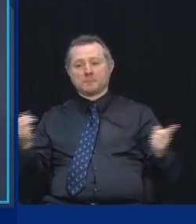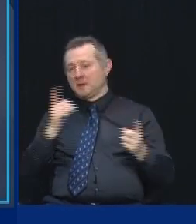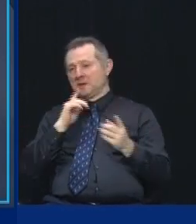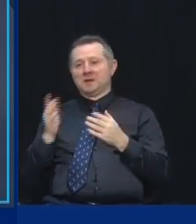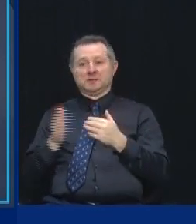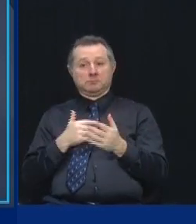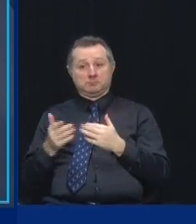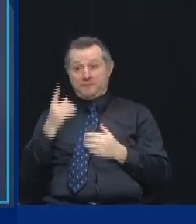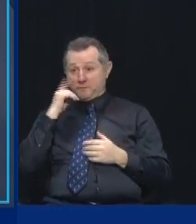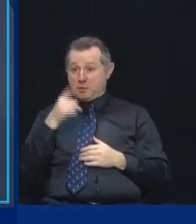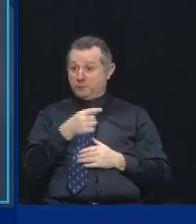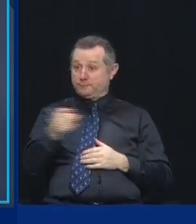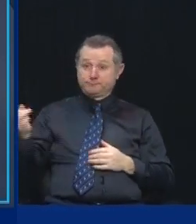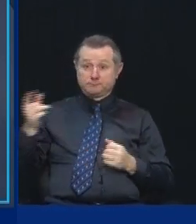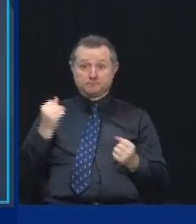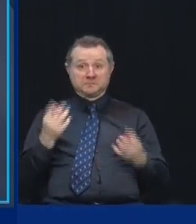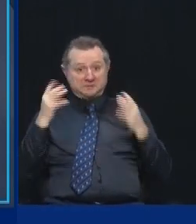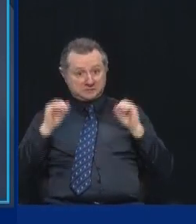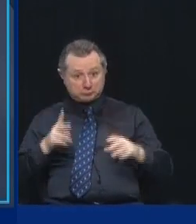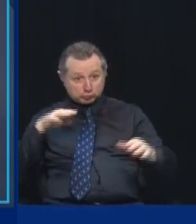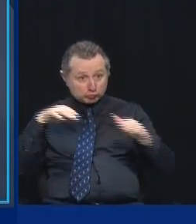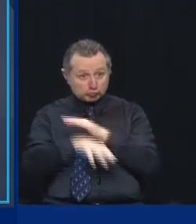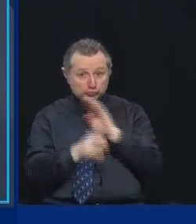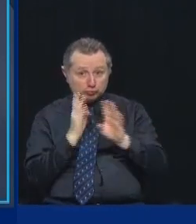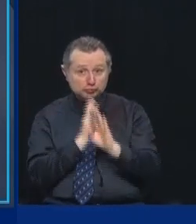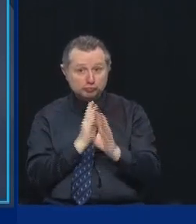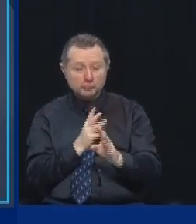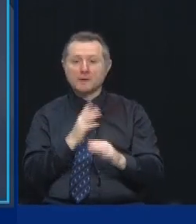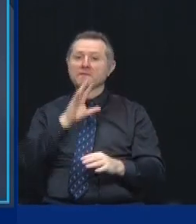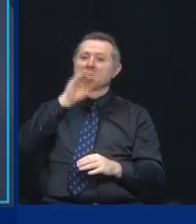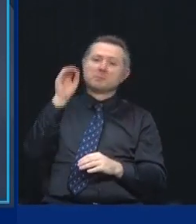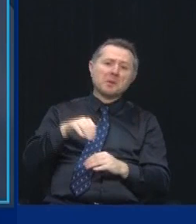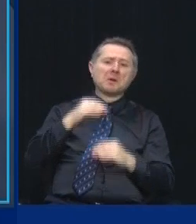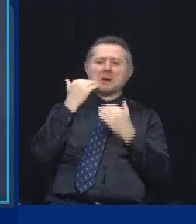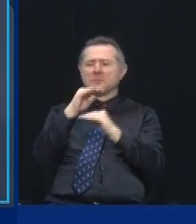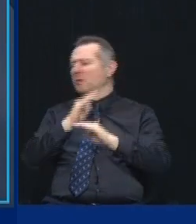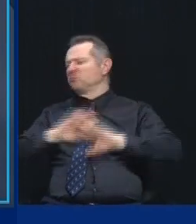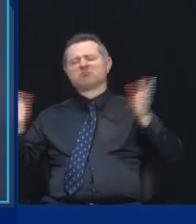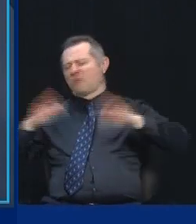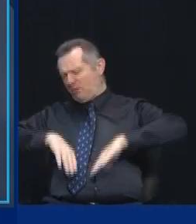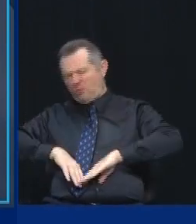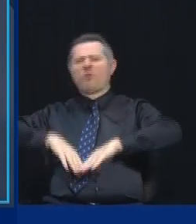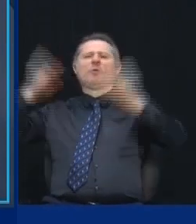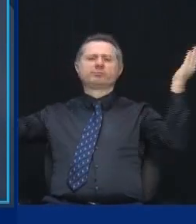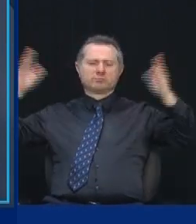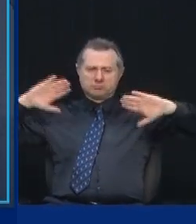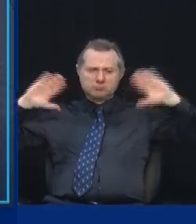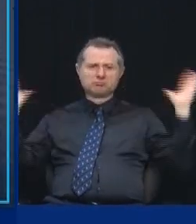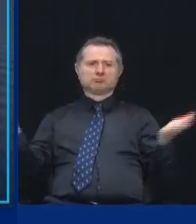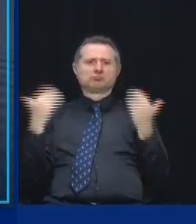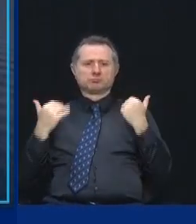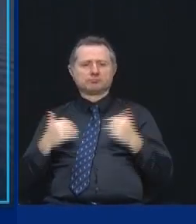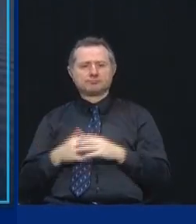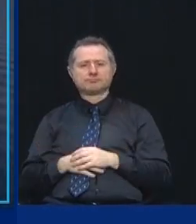BEFORE THEY CAN SELL THE PLAY. SO THERE'S A SCHEDULE FOR THEM. BUT FROM A CAPACITY POINT OF